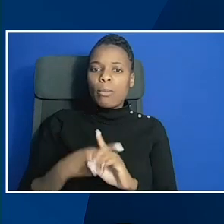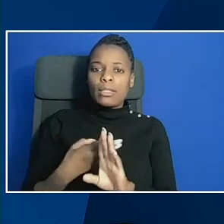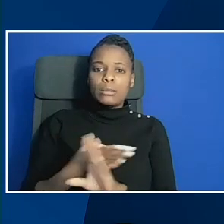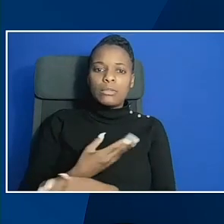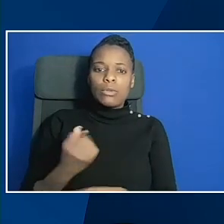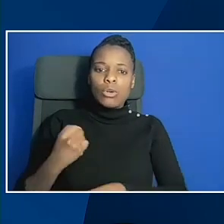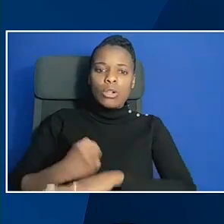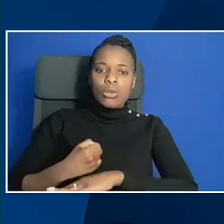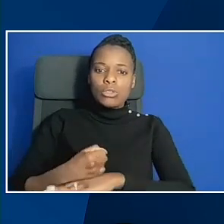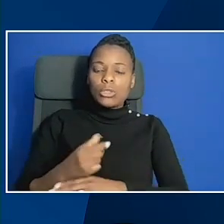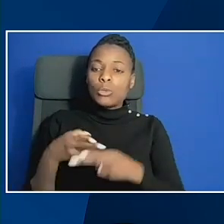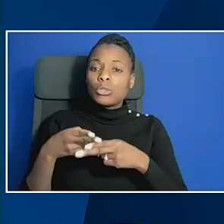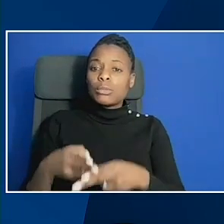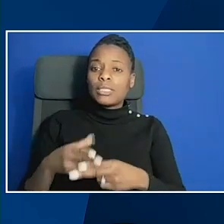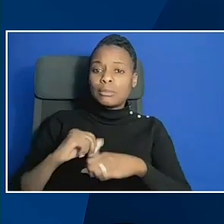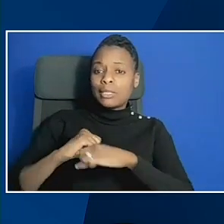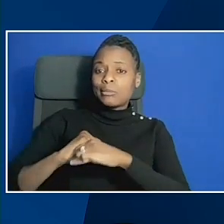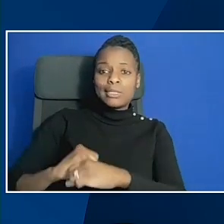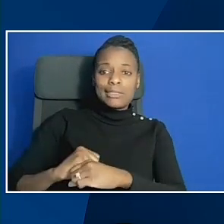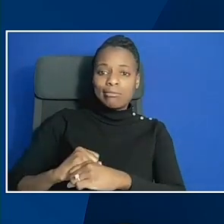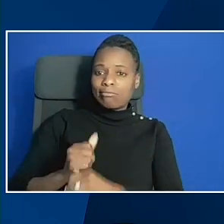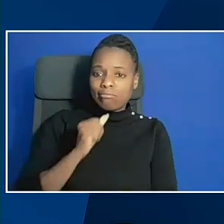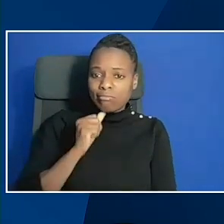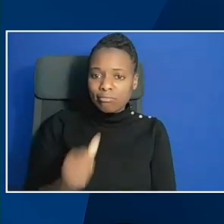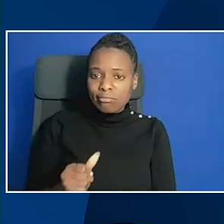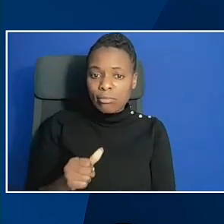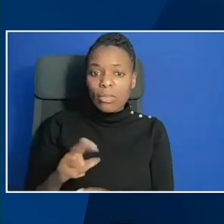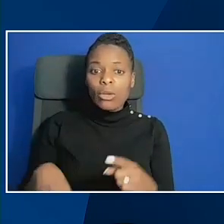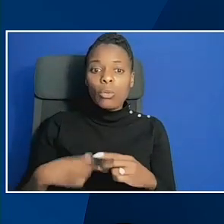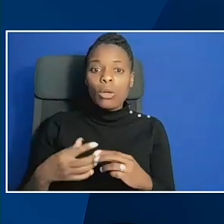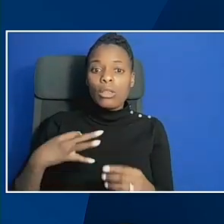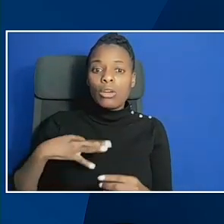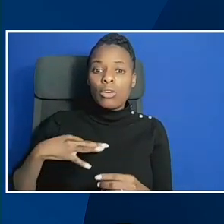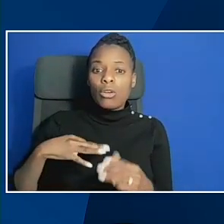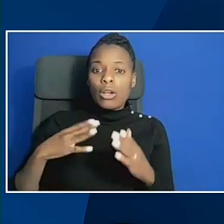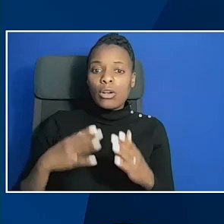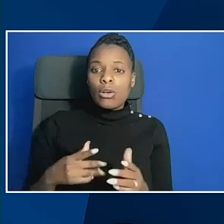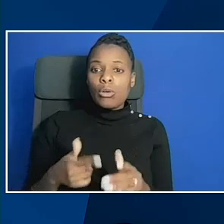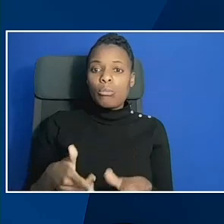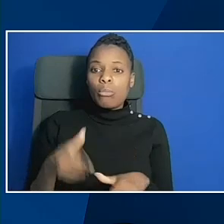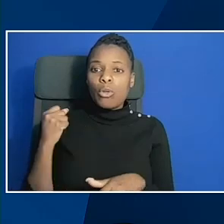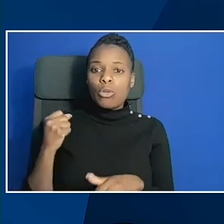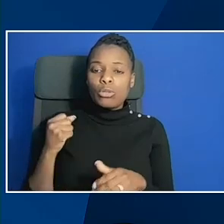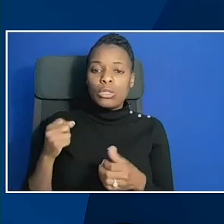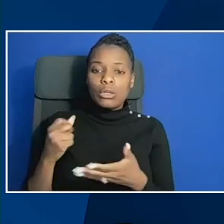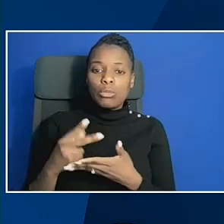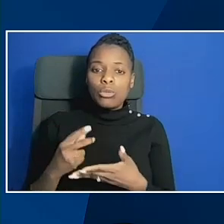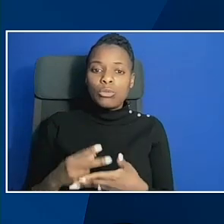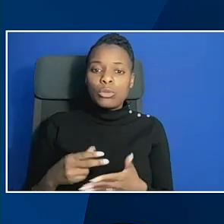But when the accreditor pulled its approval of CEHE in April of 2021, the school began to spiral towards an abrupt